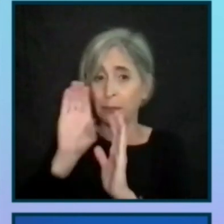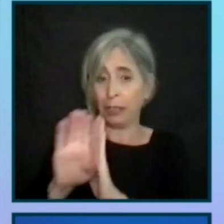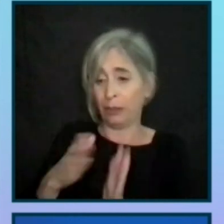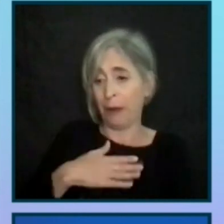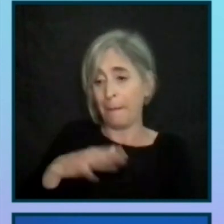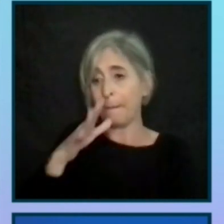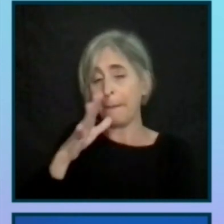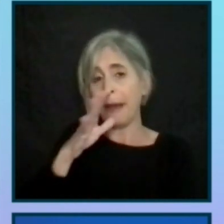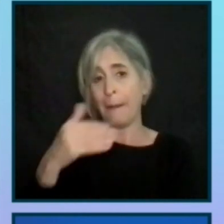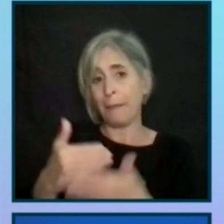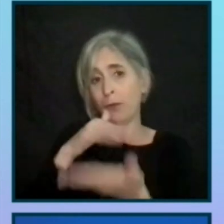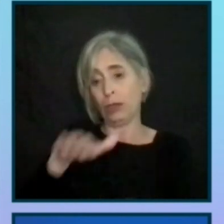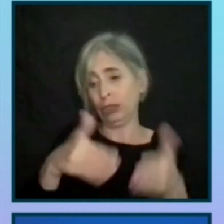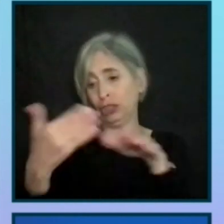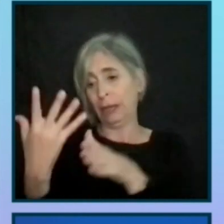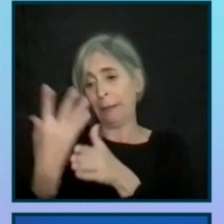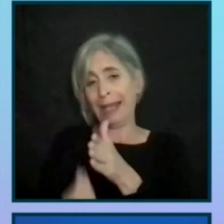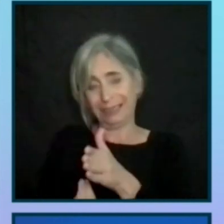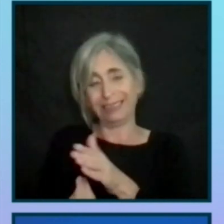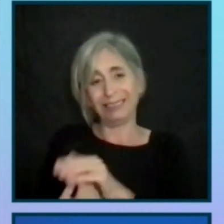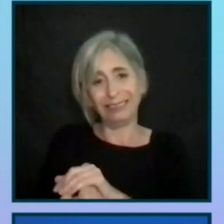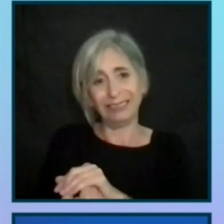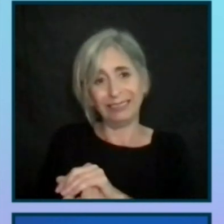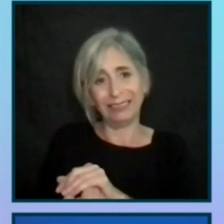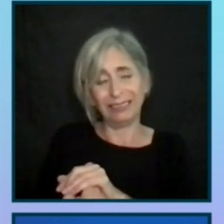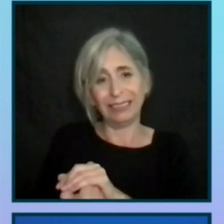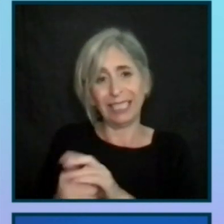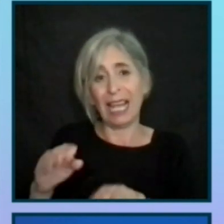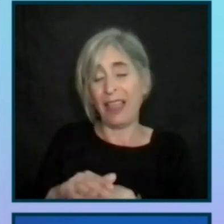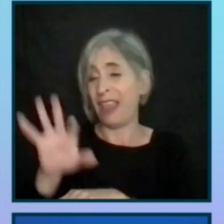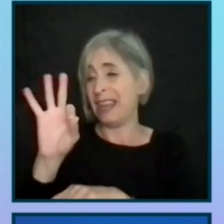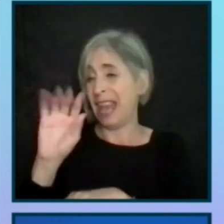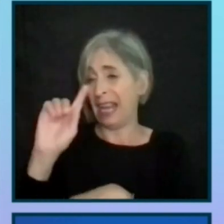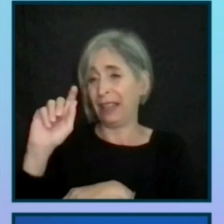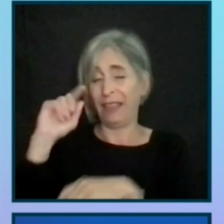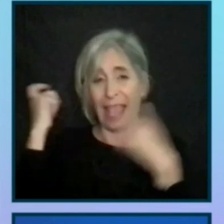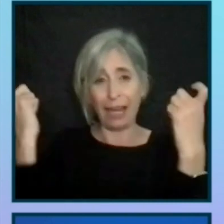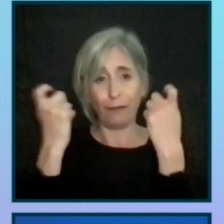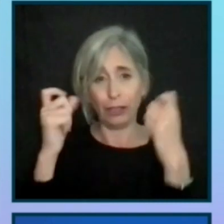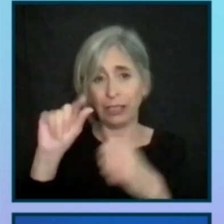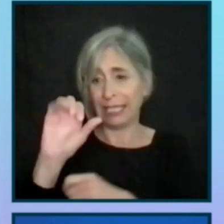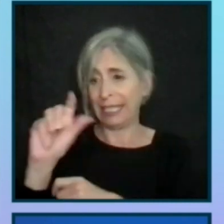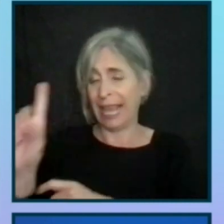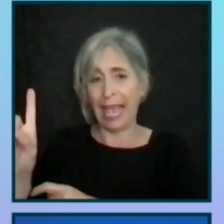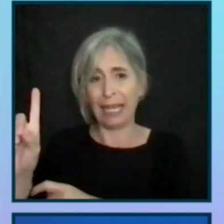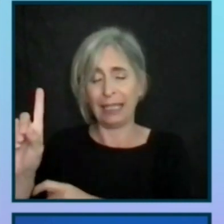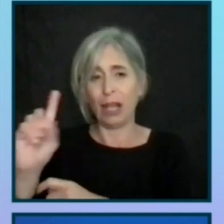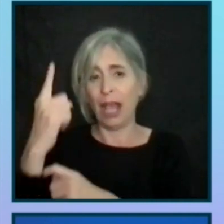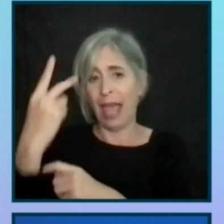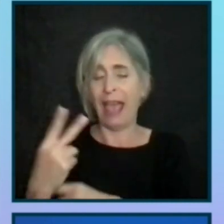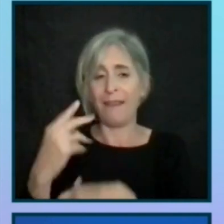before she passed on the 9th GAAD, a half hour after I dedicated it to her.